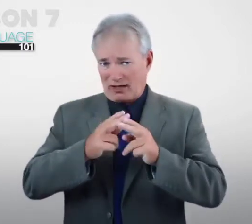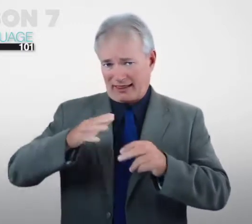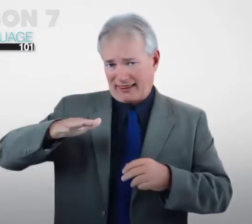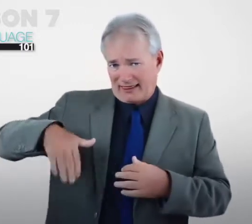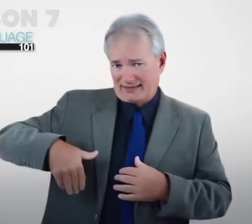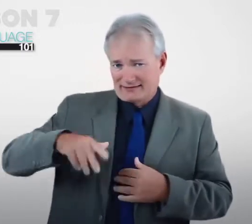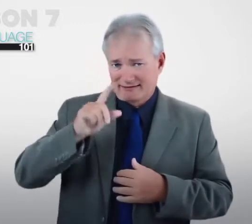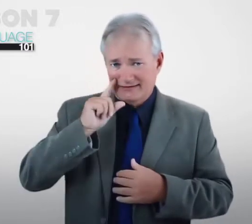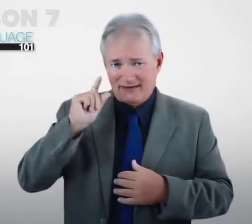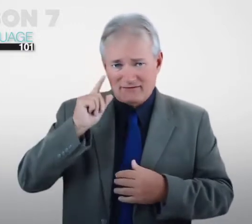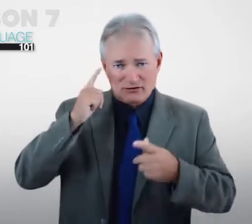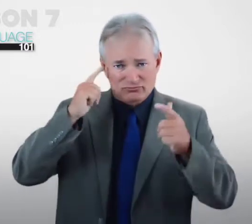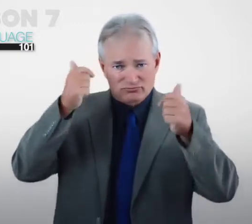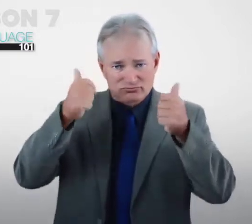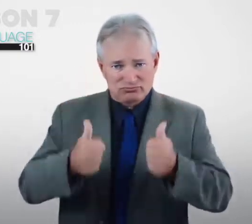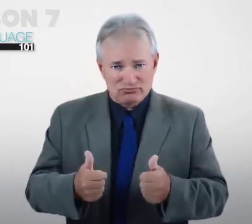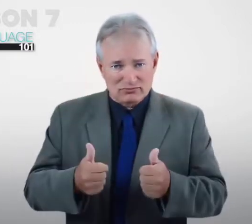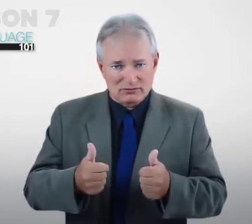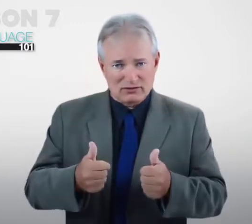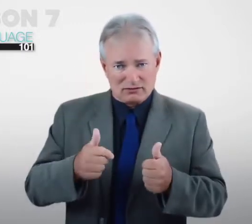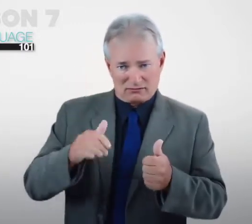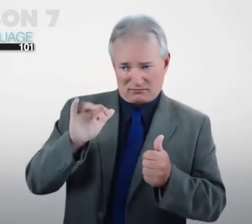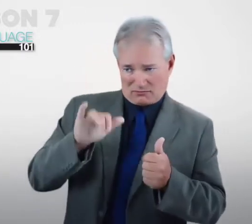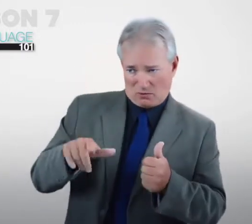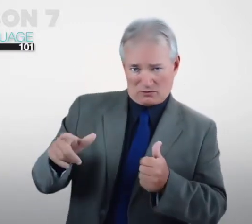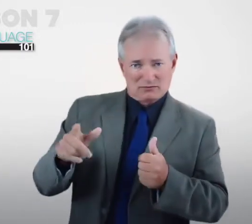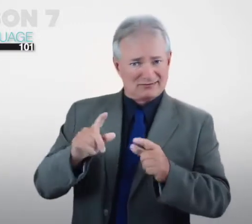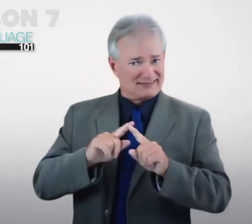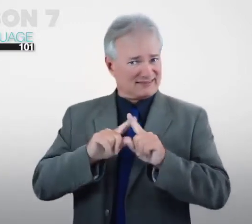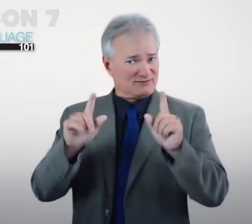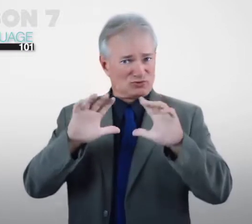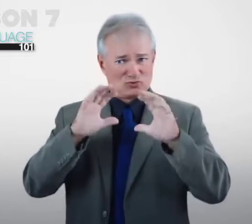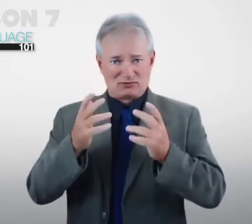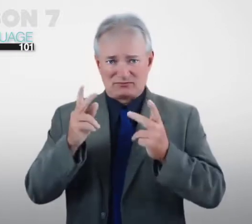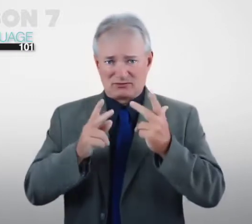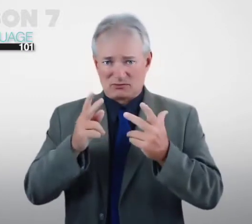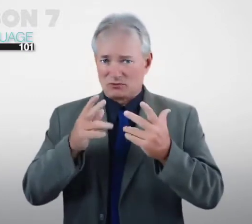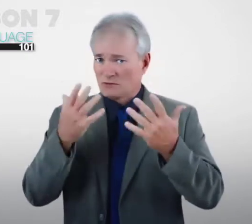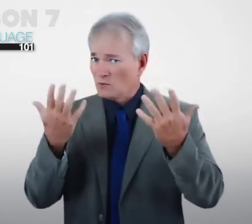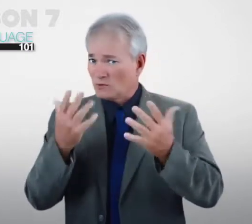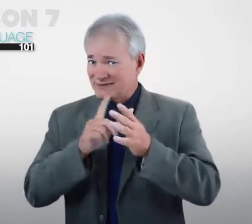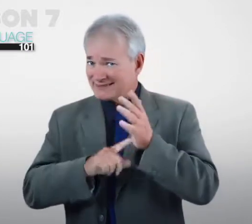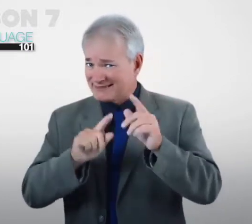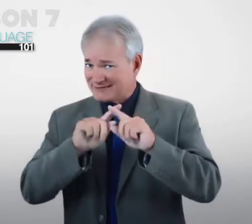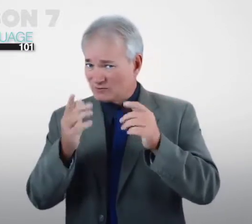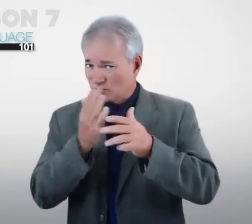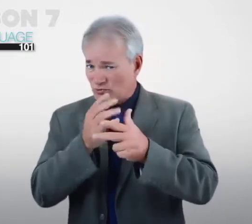And there's also another group of people that became deaf late in life.